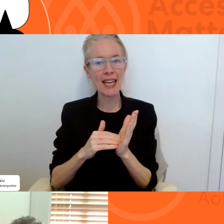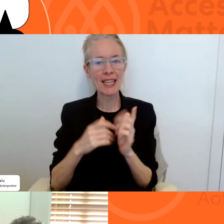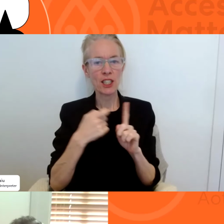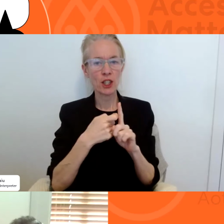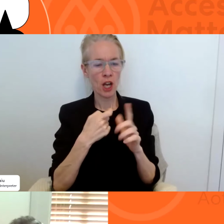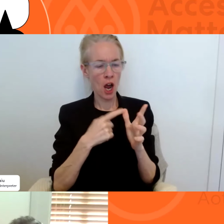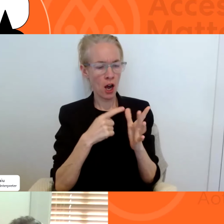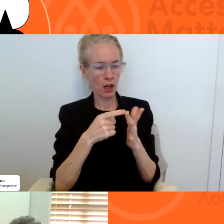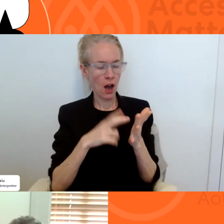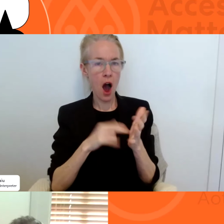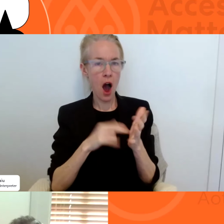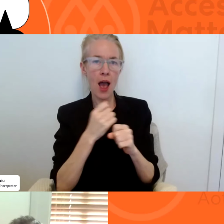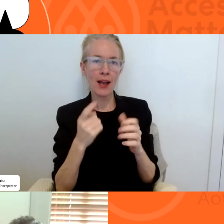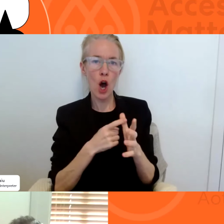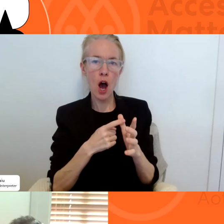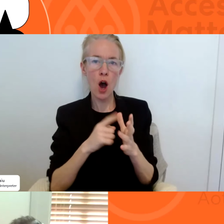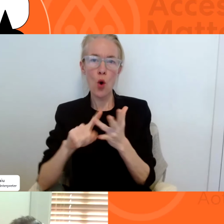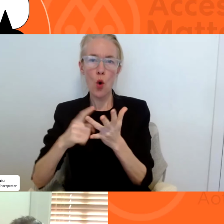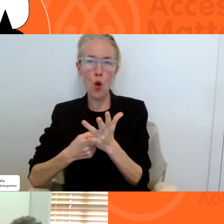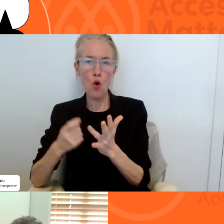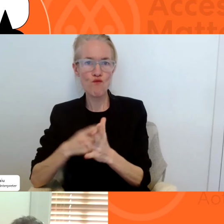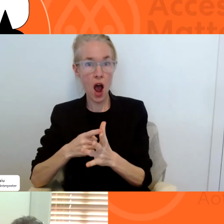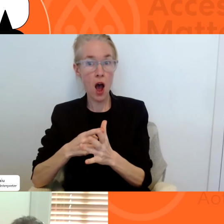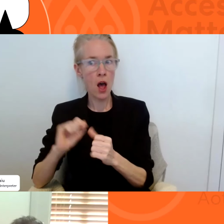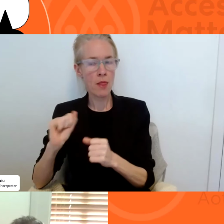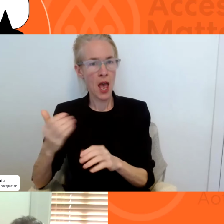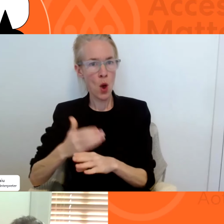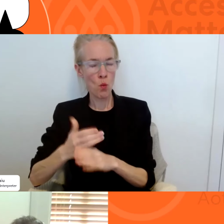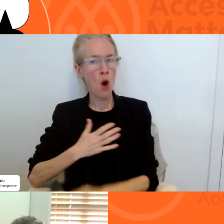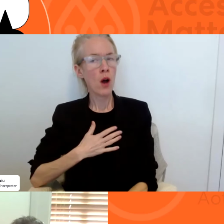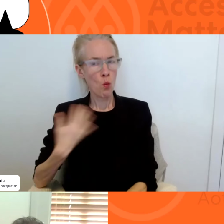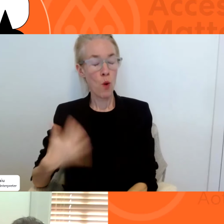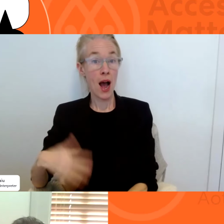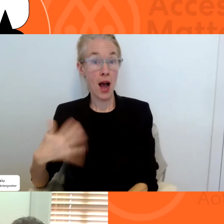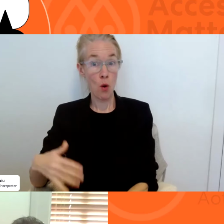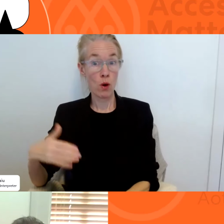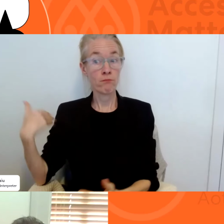that. Kainga Ora have done a phenomenal job over the last six years to